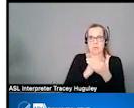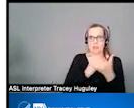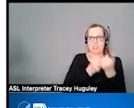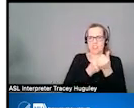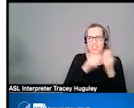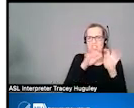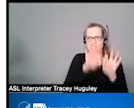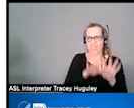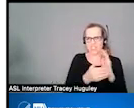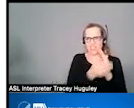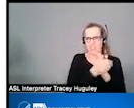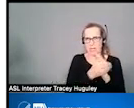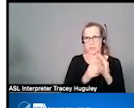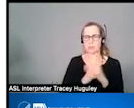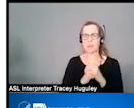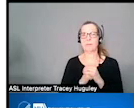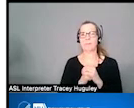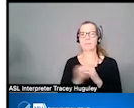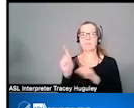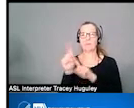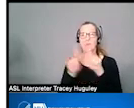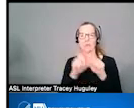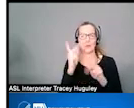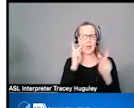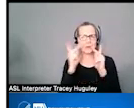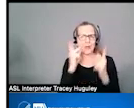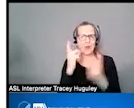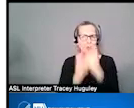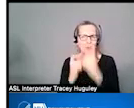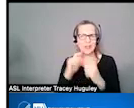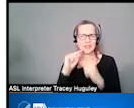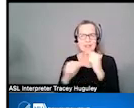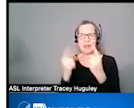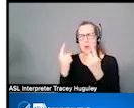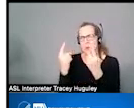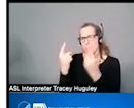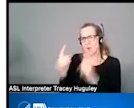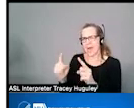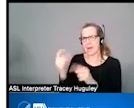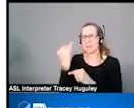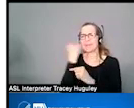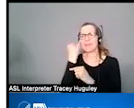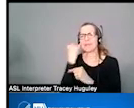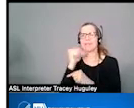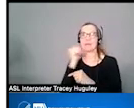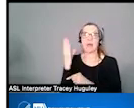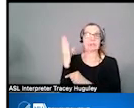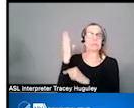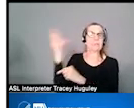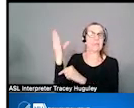And I also saw some questions in the Q&A about what happens if you're not submitting any budget request